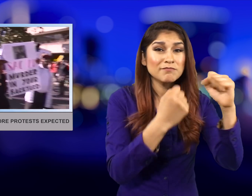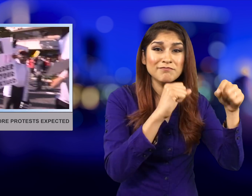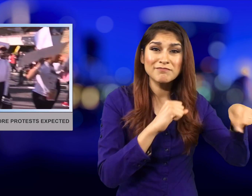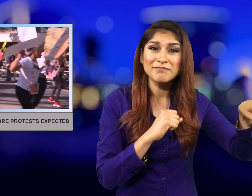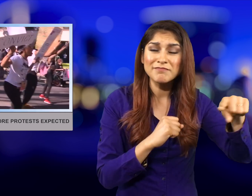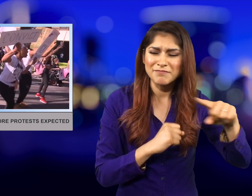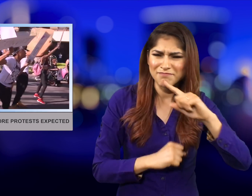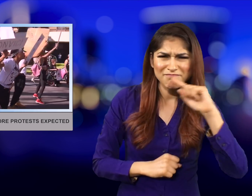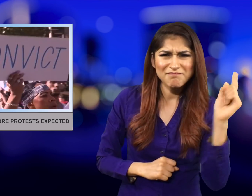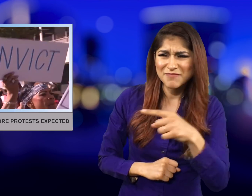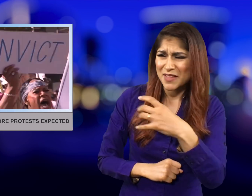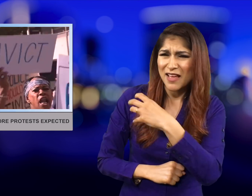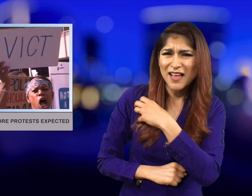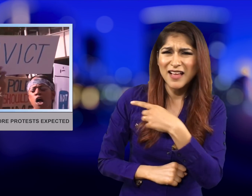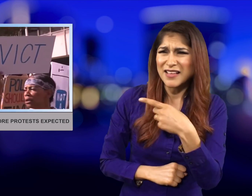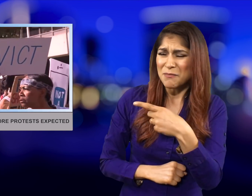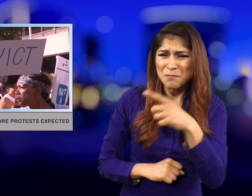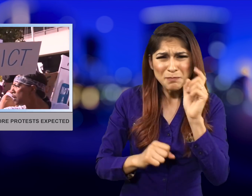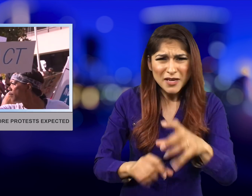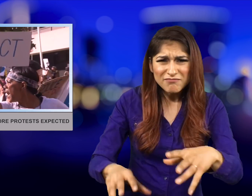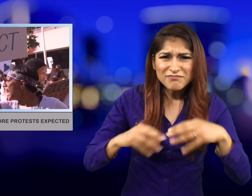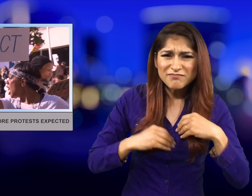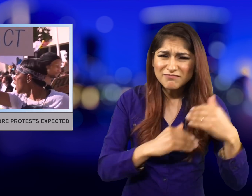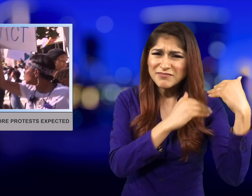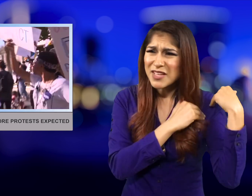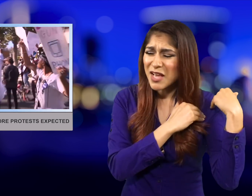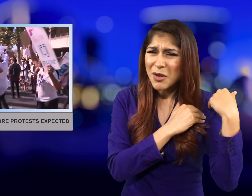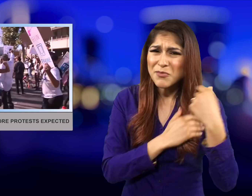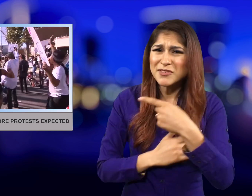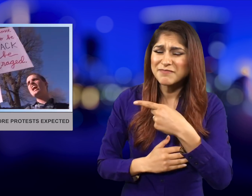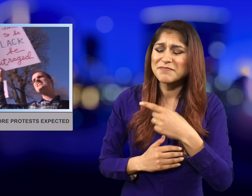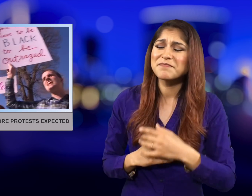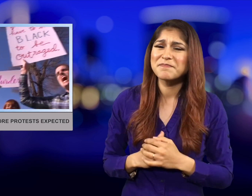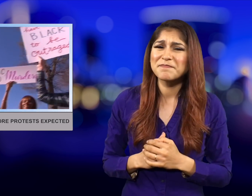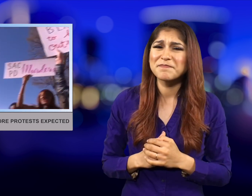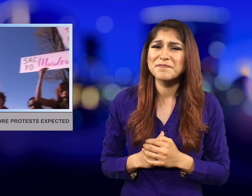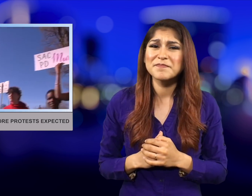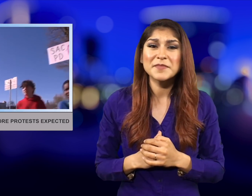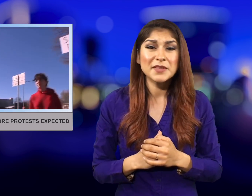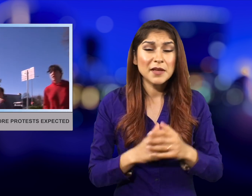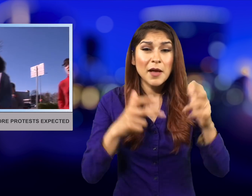Protesters are demanding police be held accountable for Clark's death.